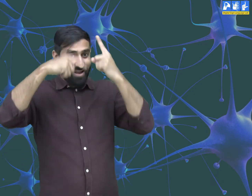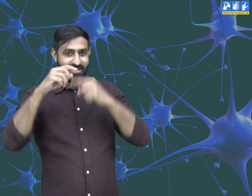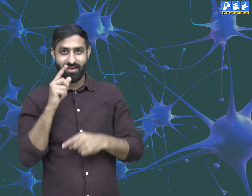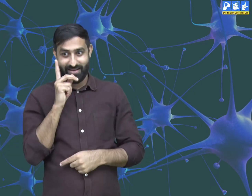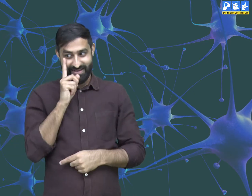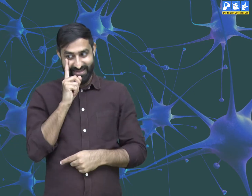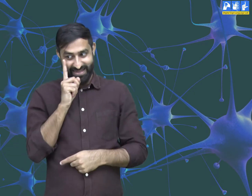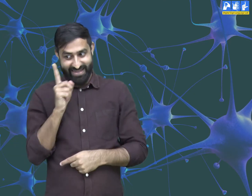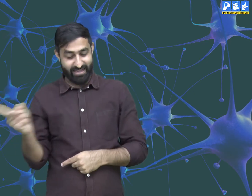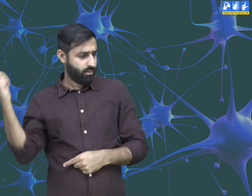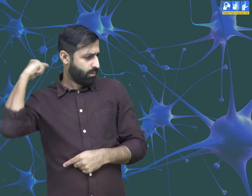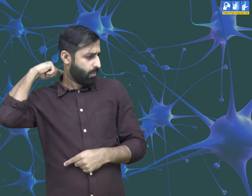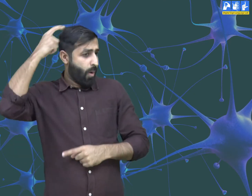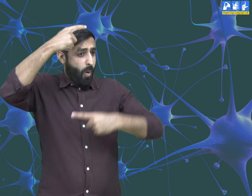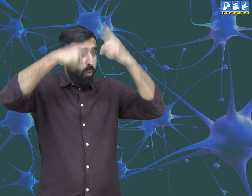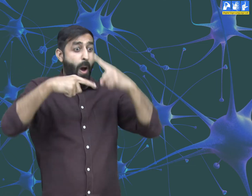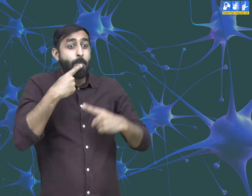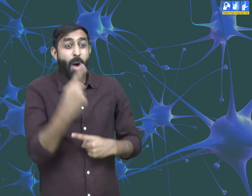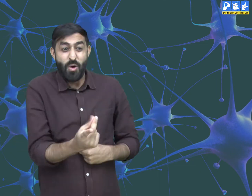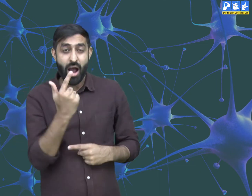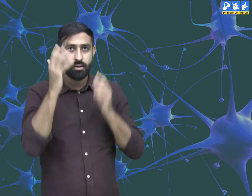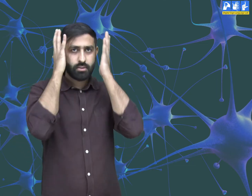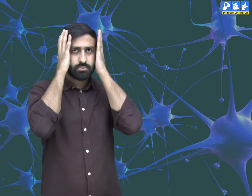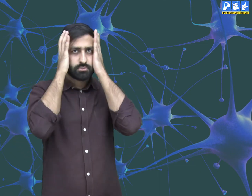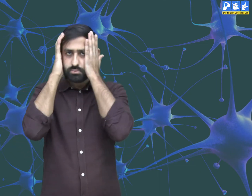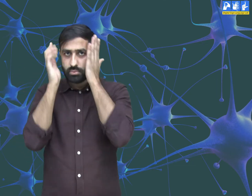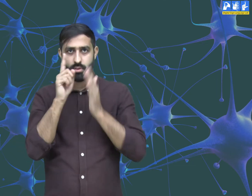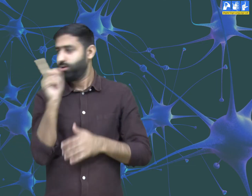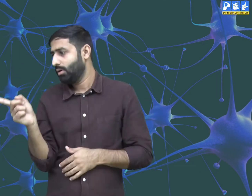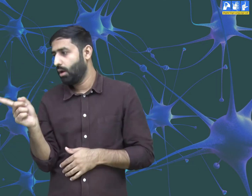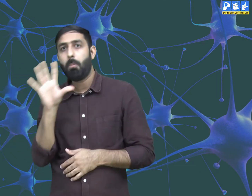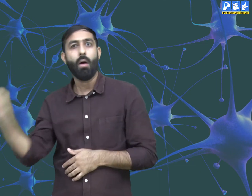processed the information the relay neurons run the signal down to the motor neurons